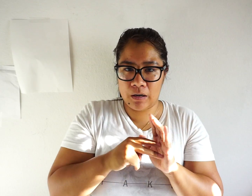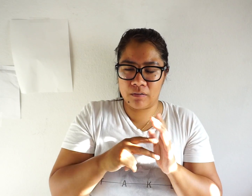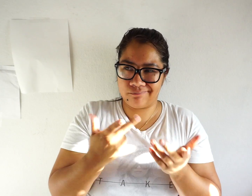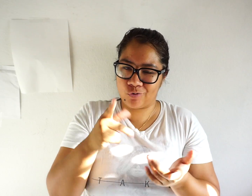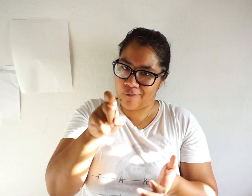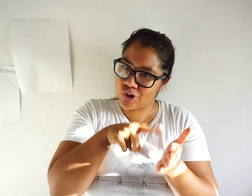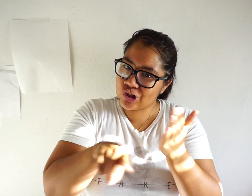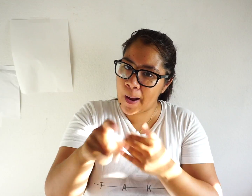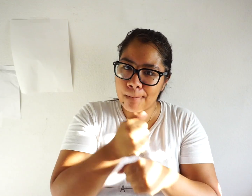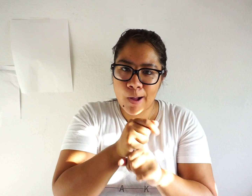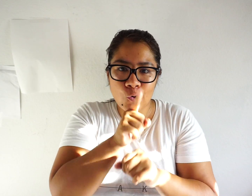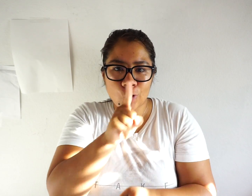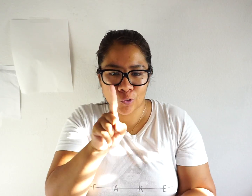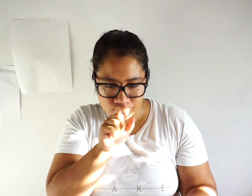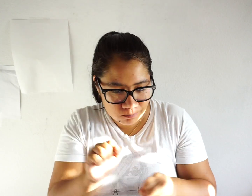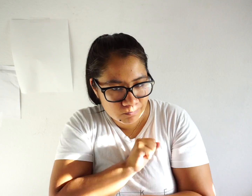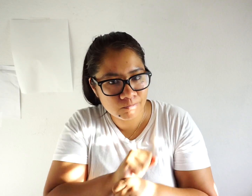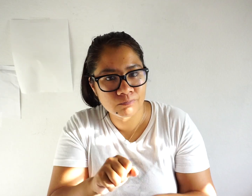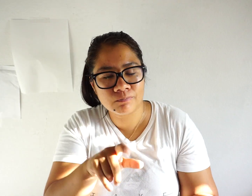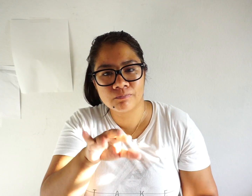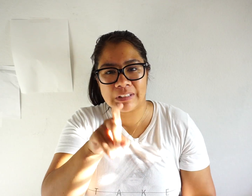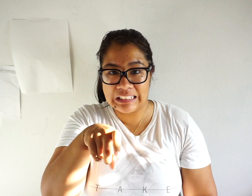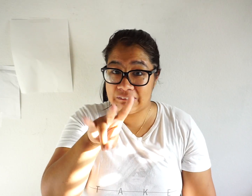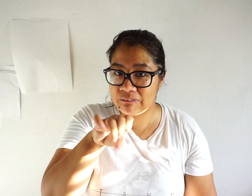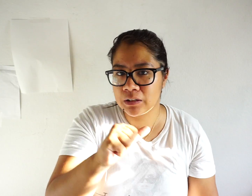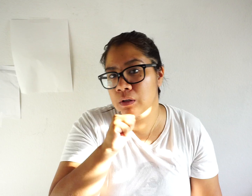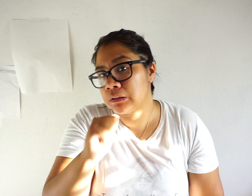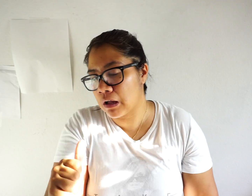So that means you have to check and make sure to see if you need a visa or not